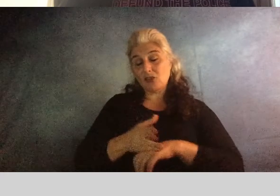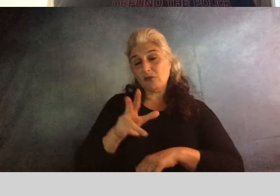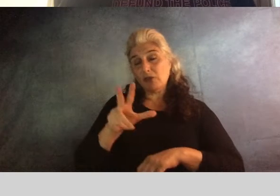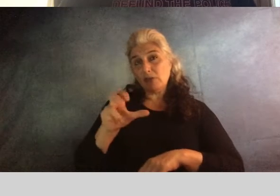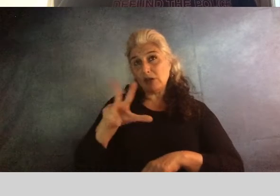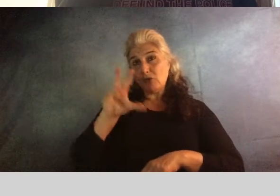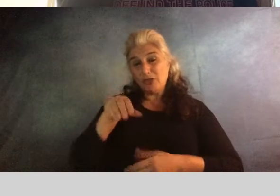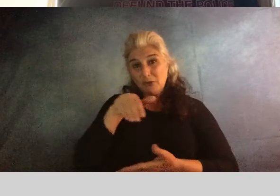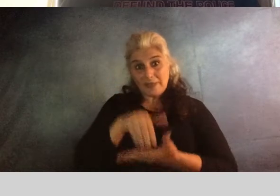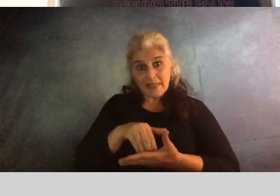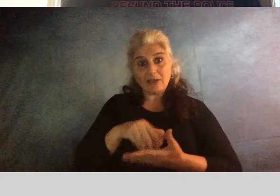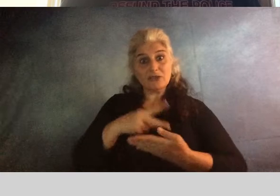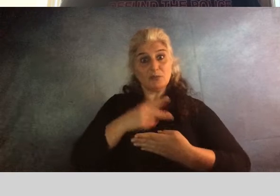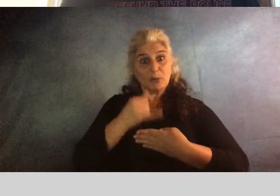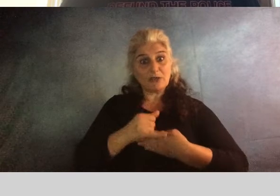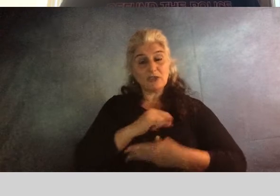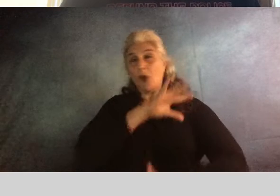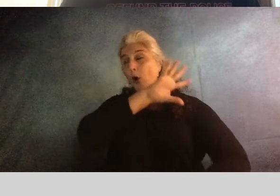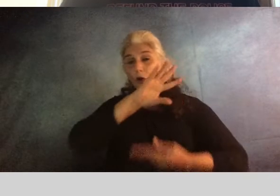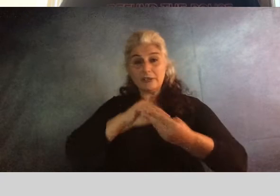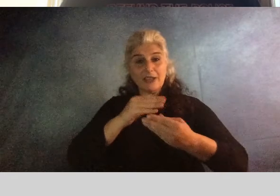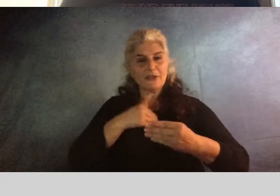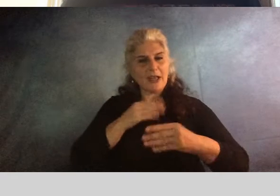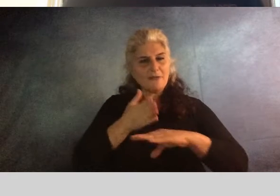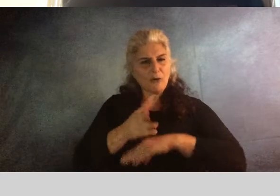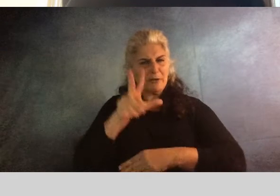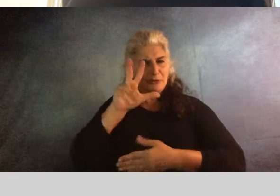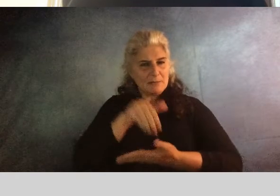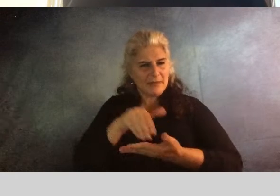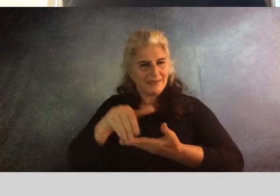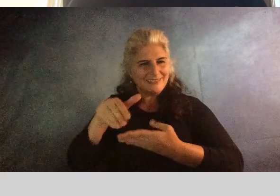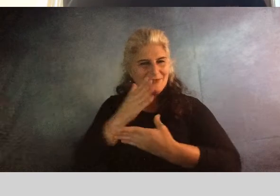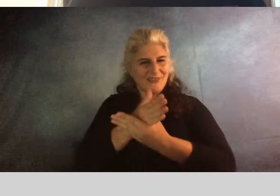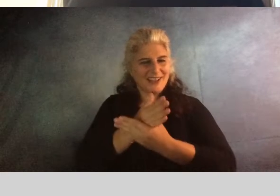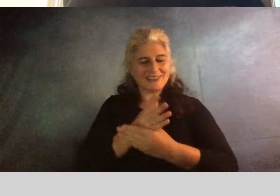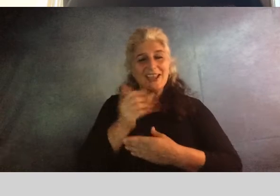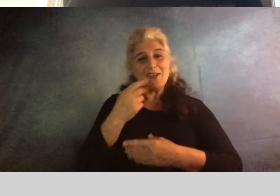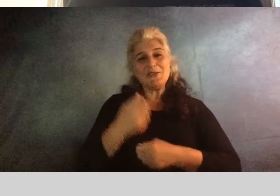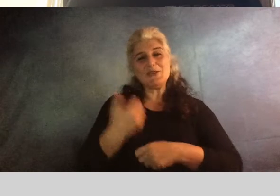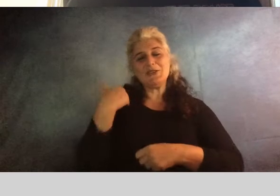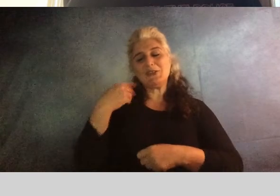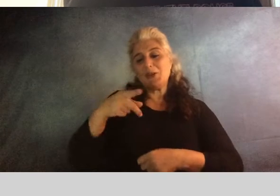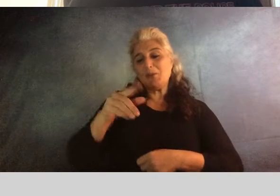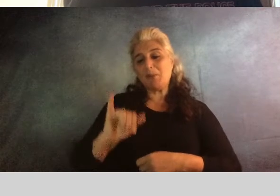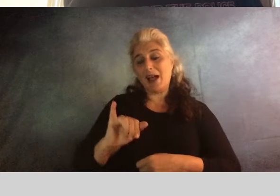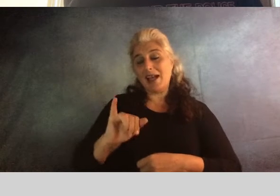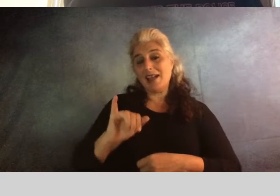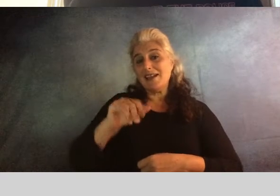which in aggregate contain over 3 million files. A few years ago, PyPI consisted of an un-tested codebase,